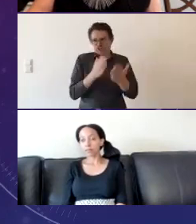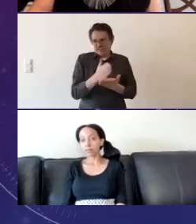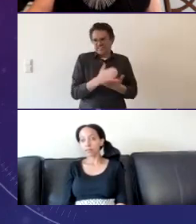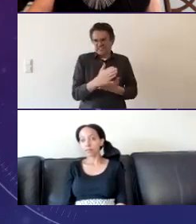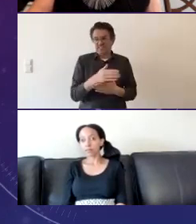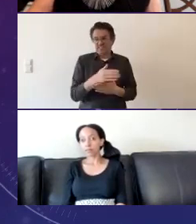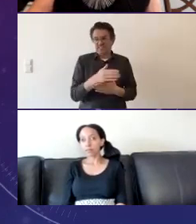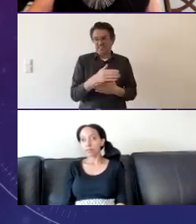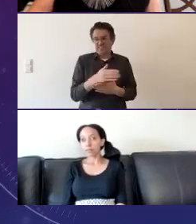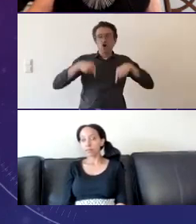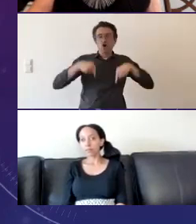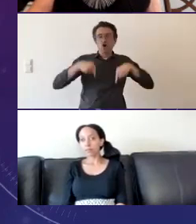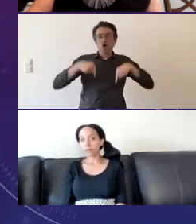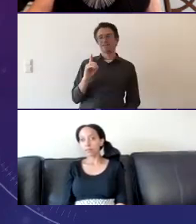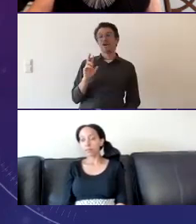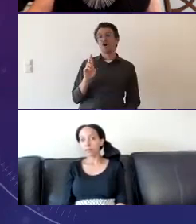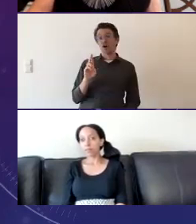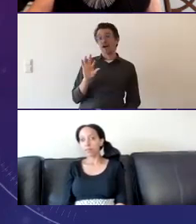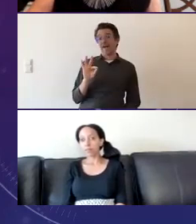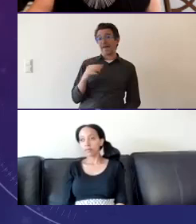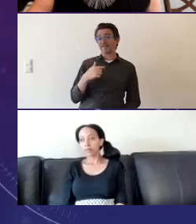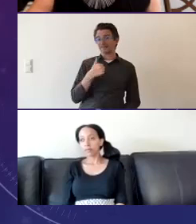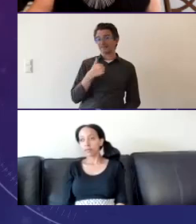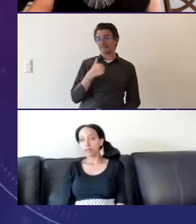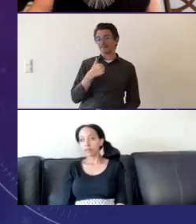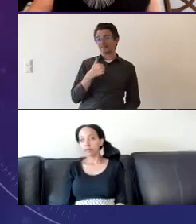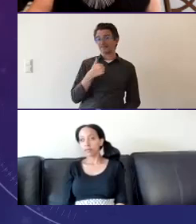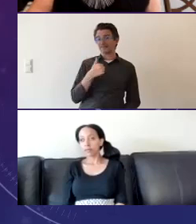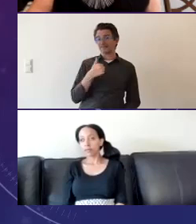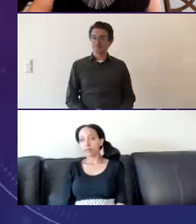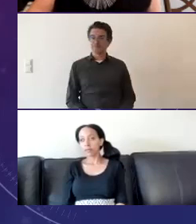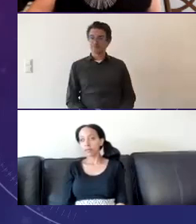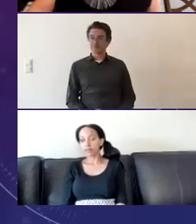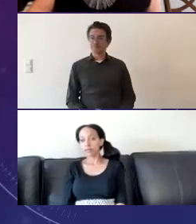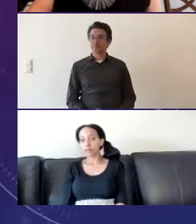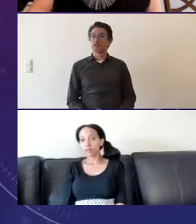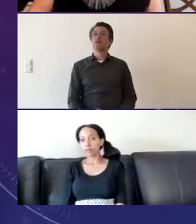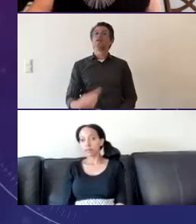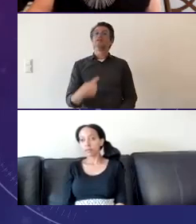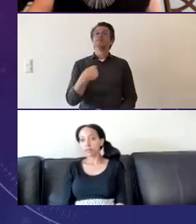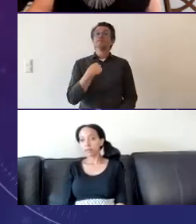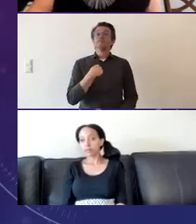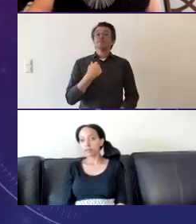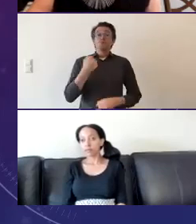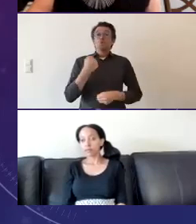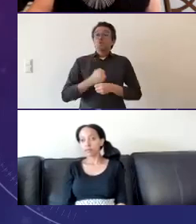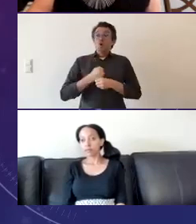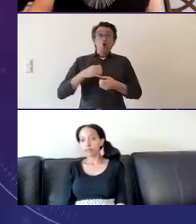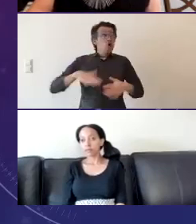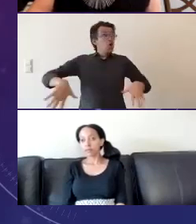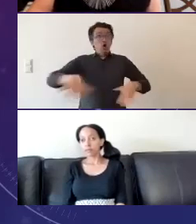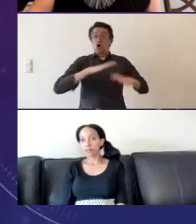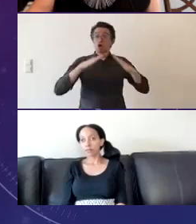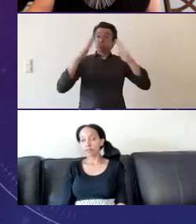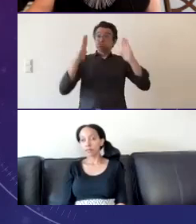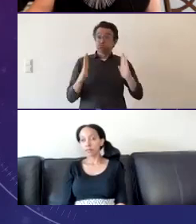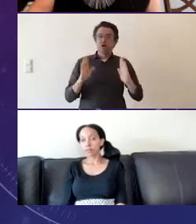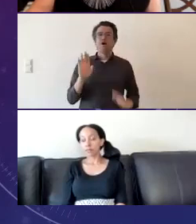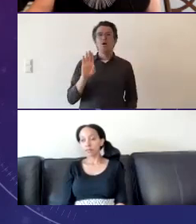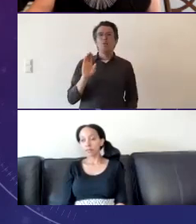provide grants to Asia Africa and the Caribbean on providing grant to is there